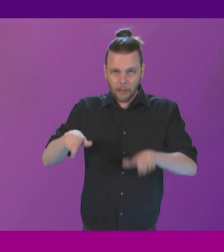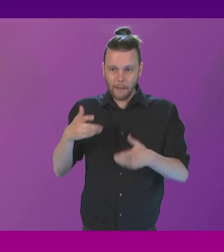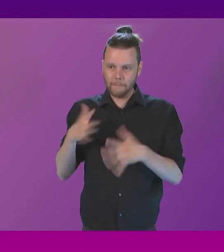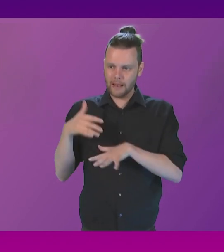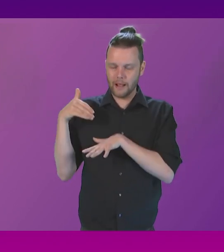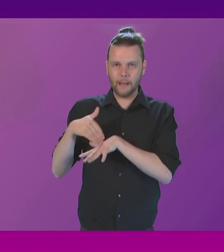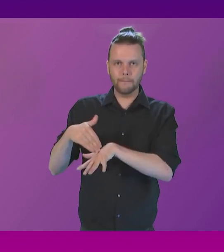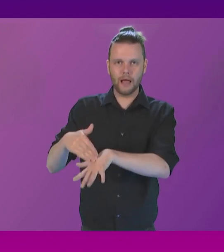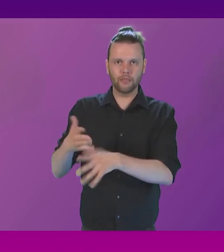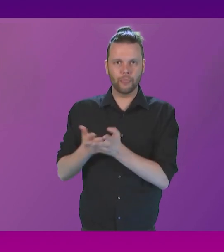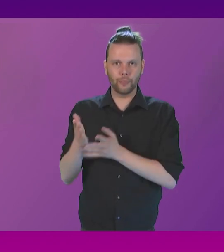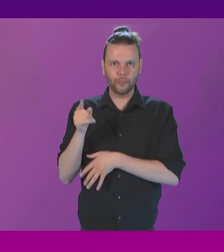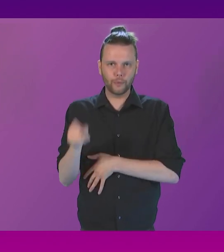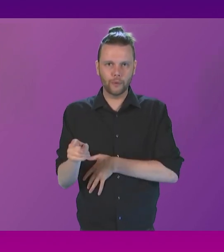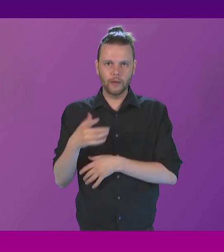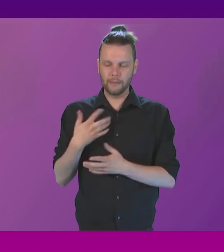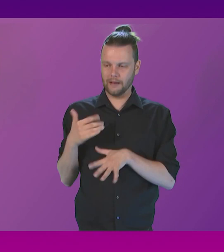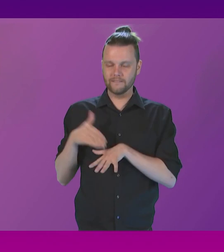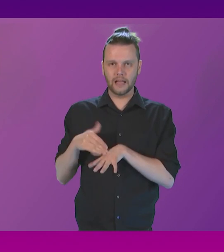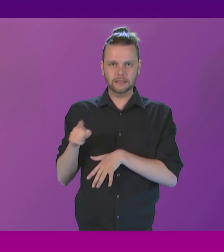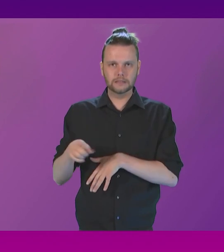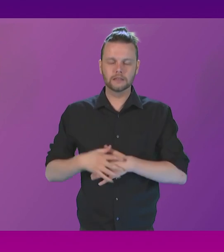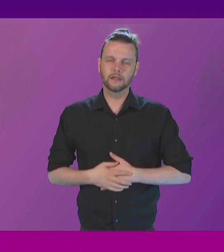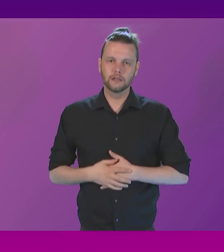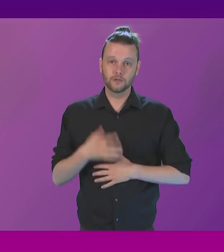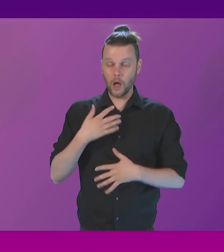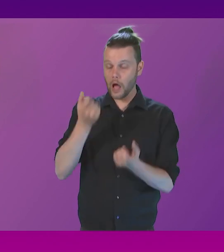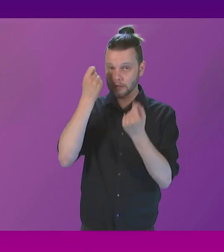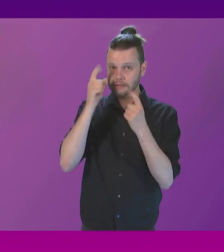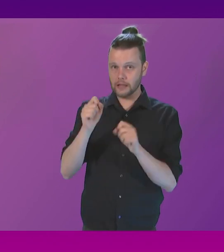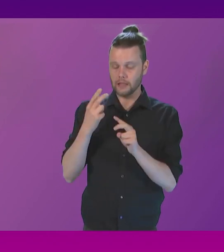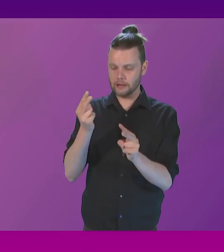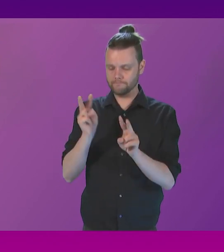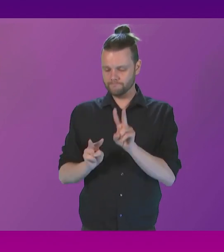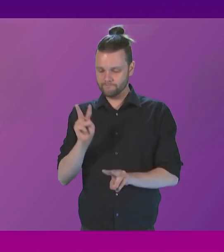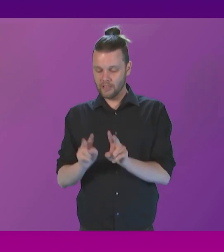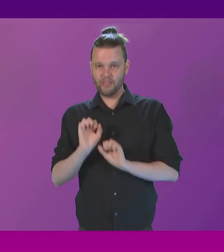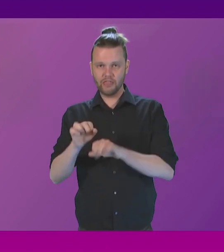impacted and affected. I understand that it is reviewing its media monitoring and communications